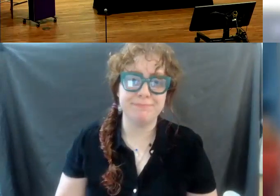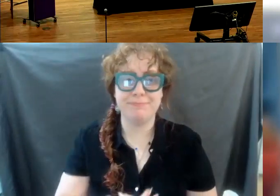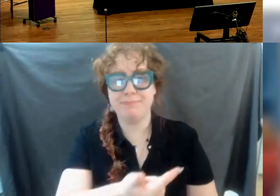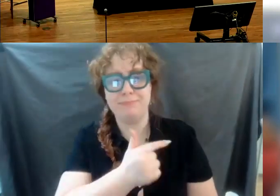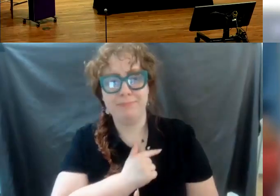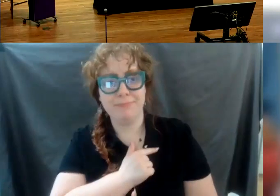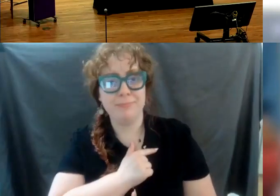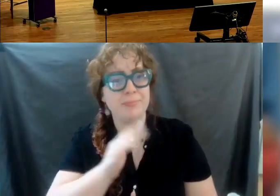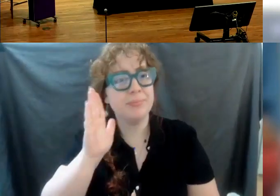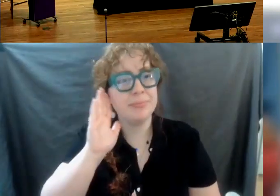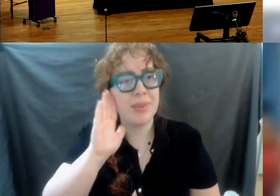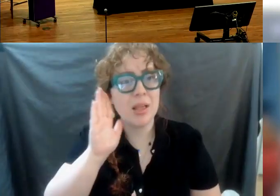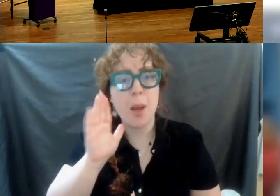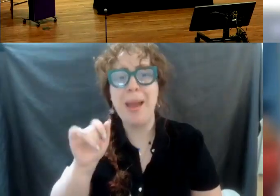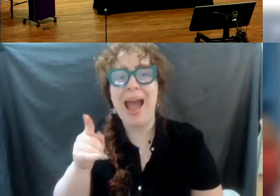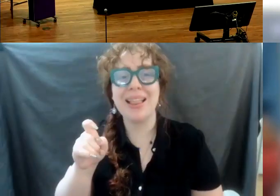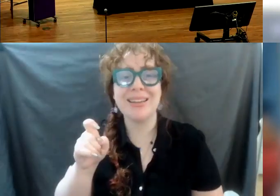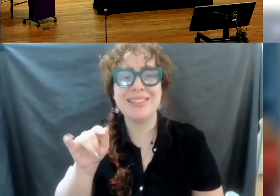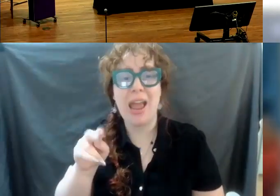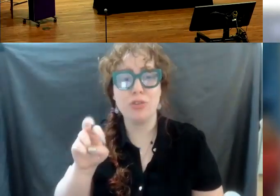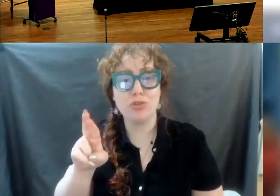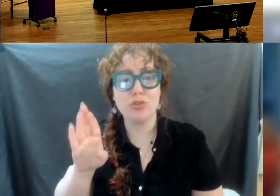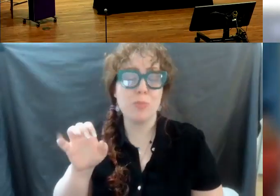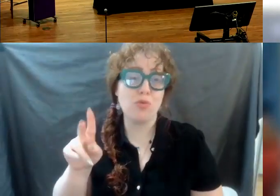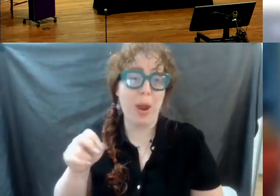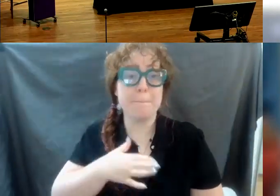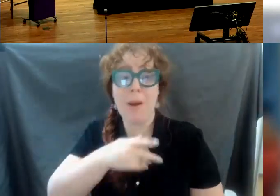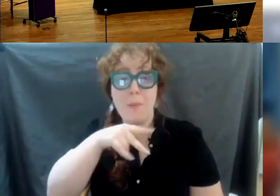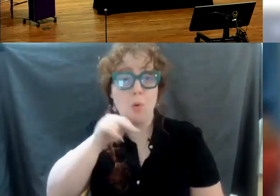Pronouns are he/him I'm an advisory council member